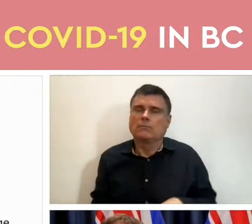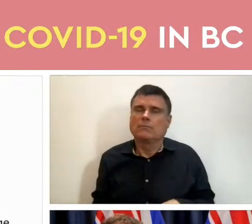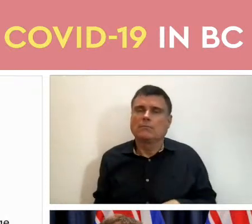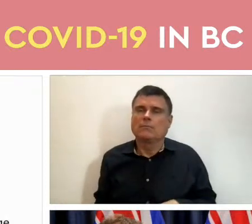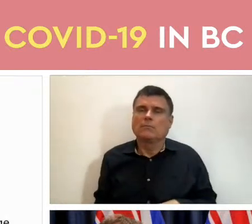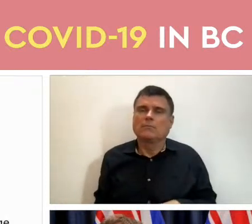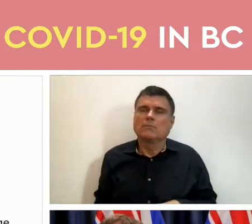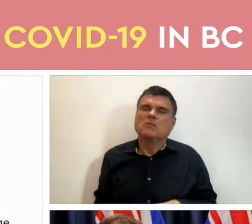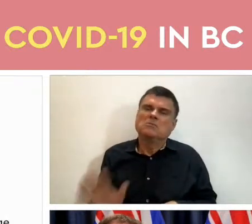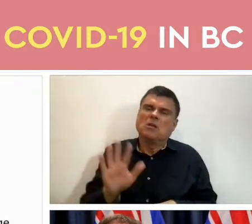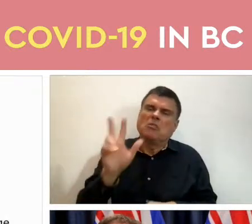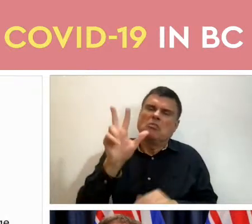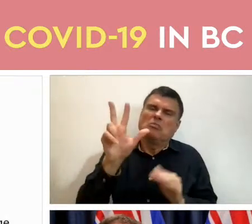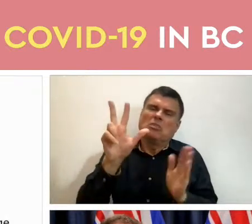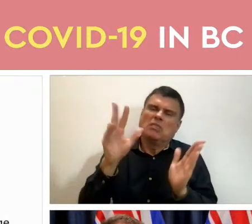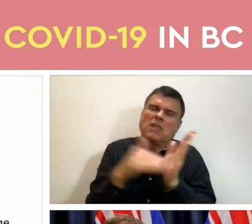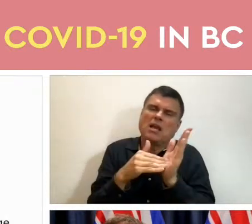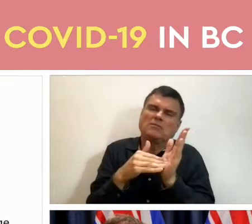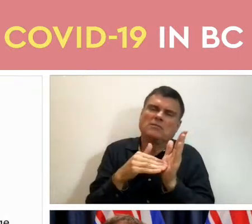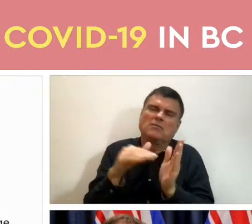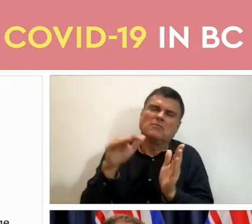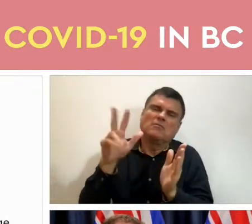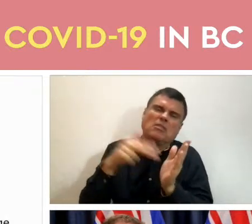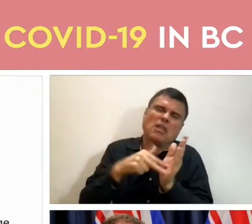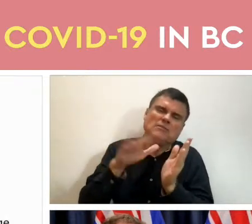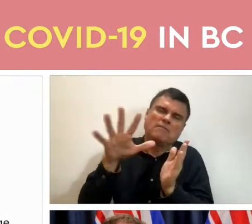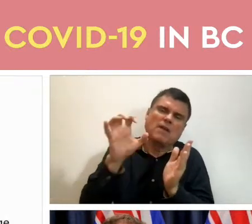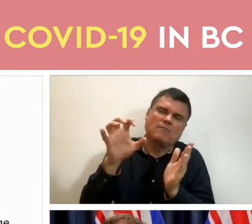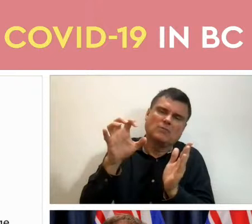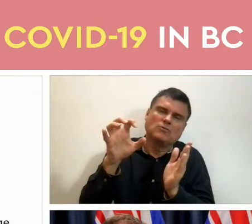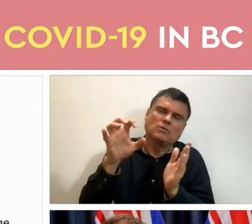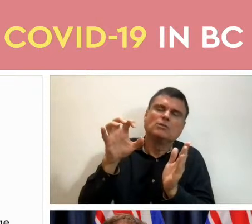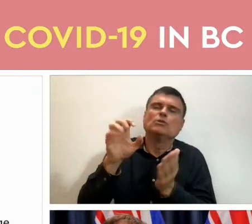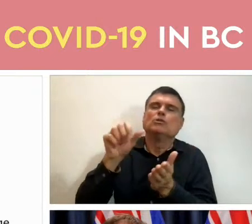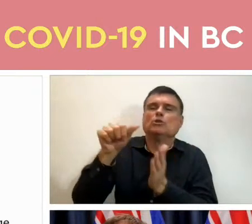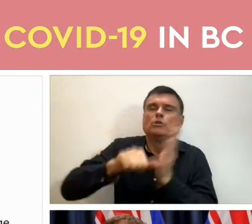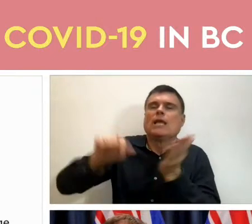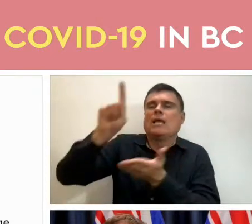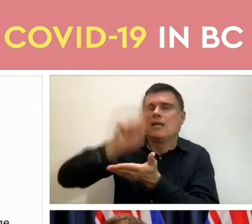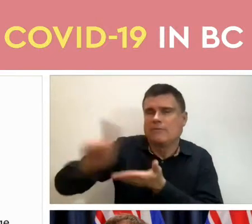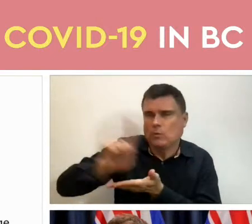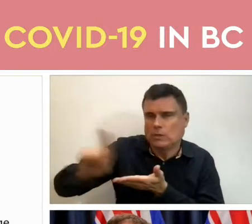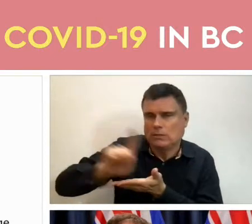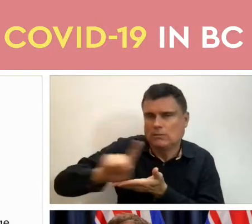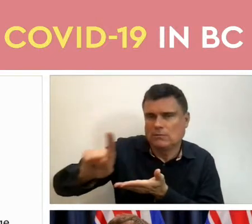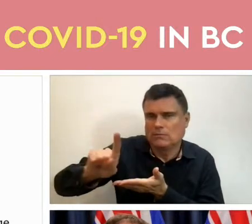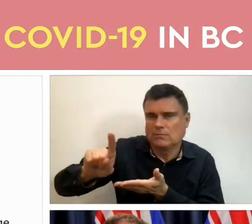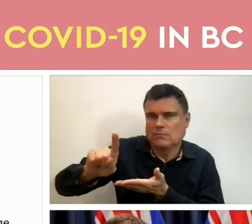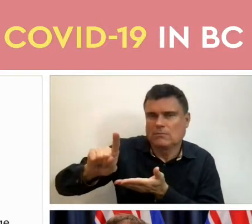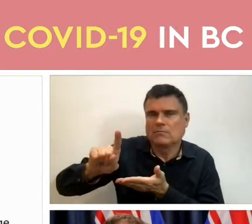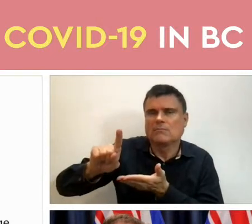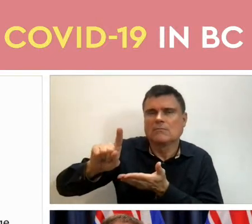surgeries will be allowing our hospital staff to prepare for --